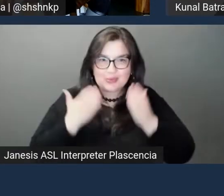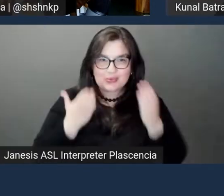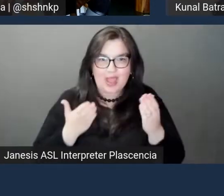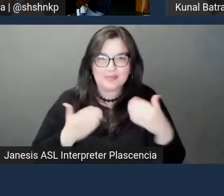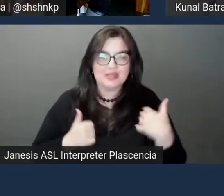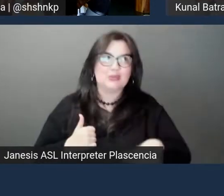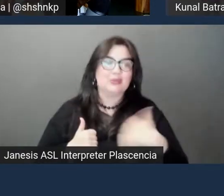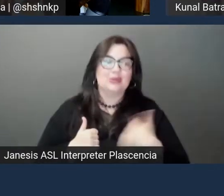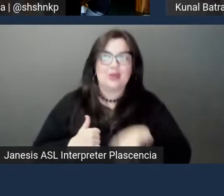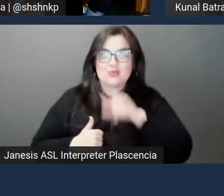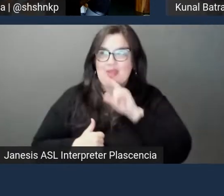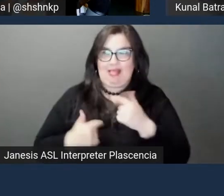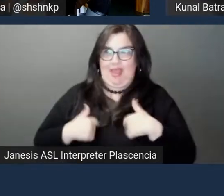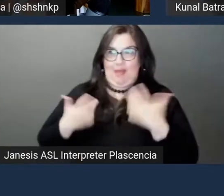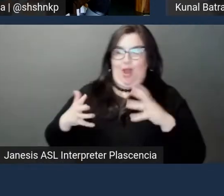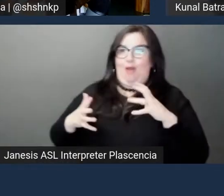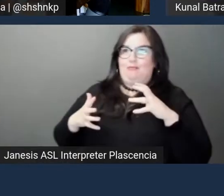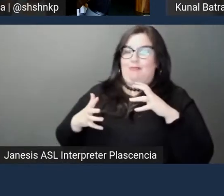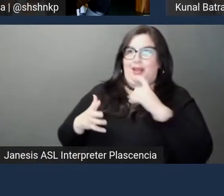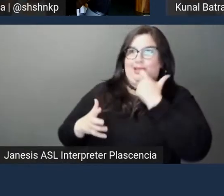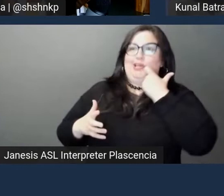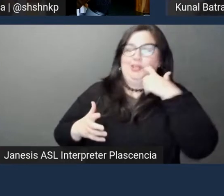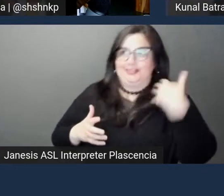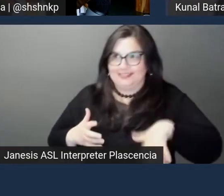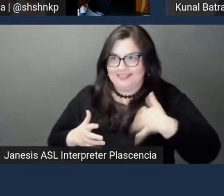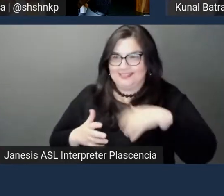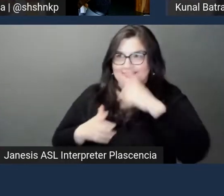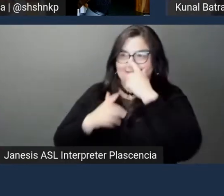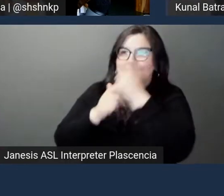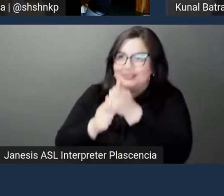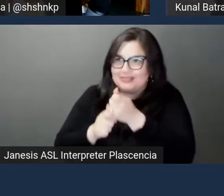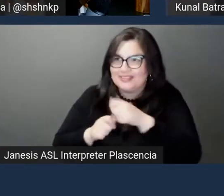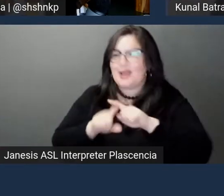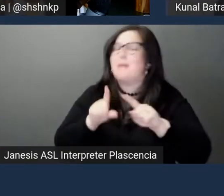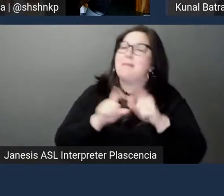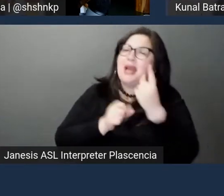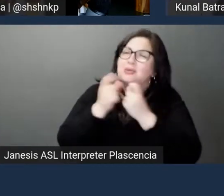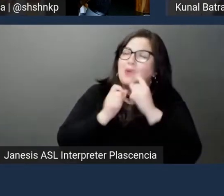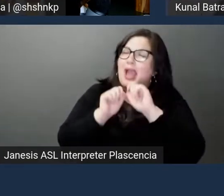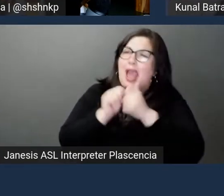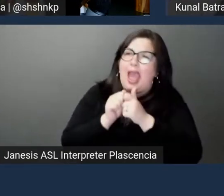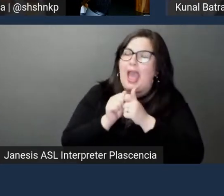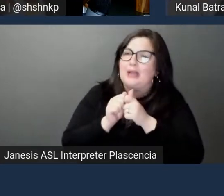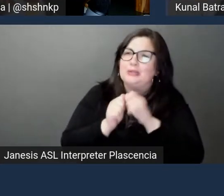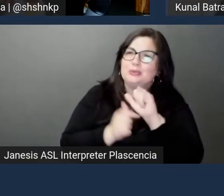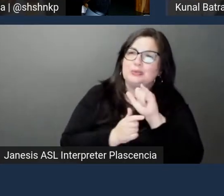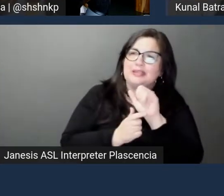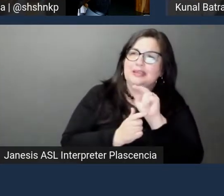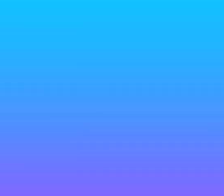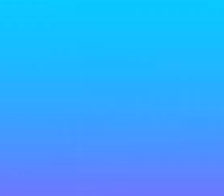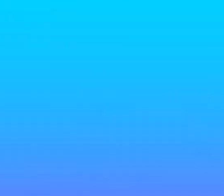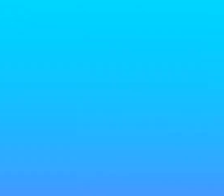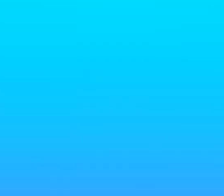but I have questions around, how do we install these tools or what tools do we use to do this? And...